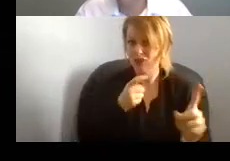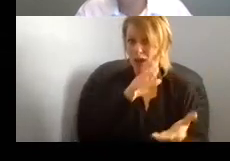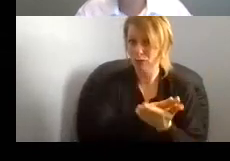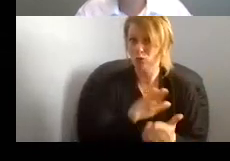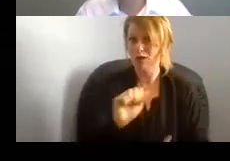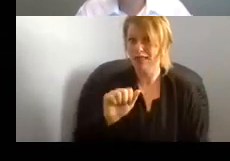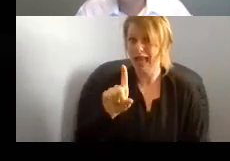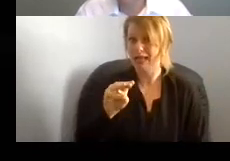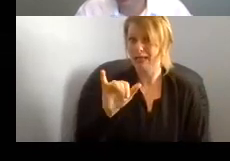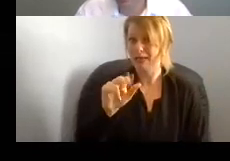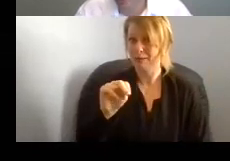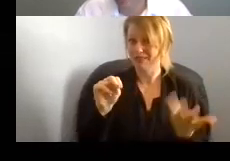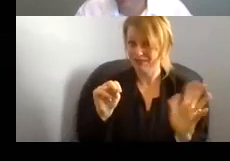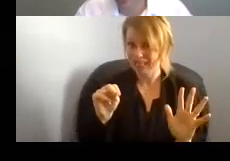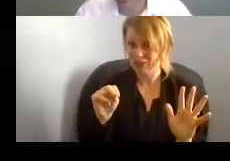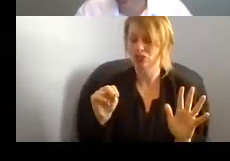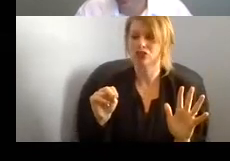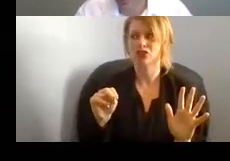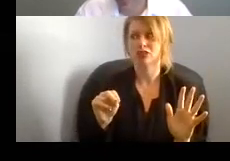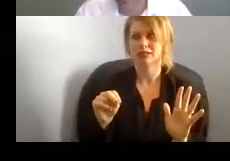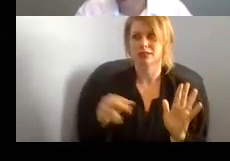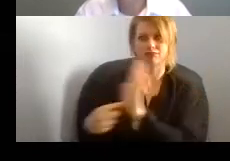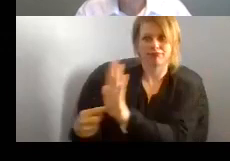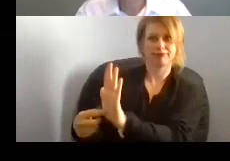And so we really want to make sure that we get that material out.